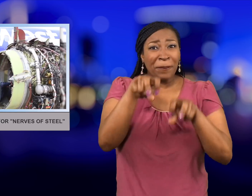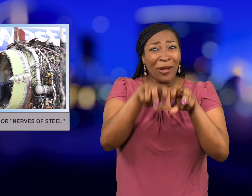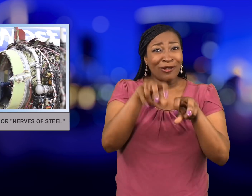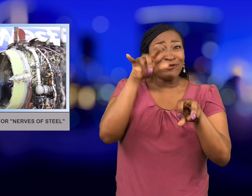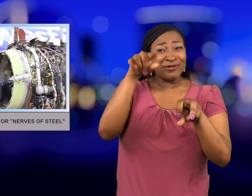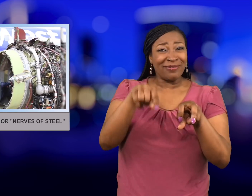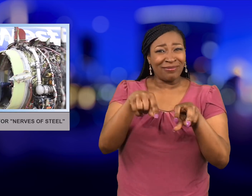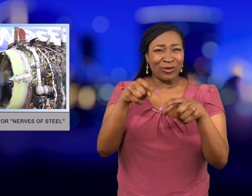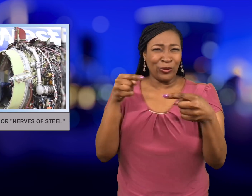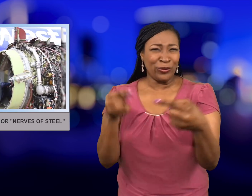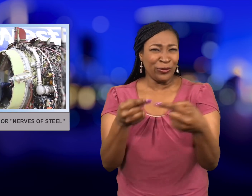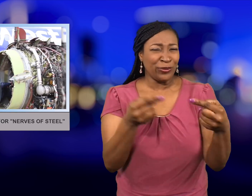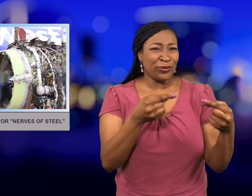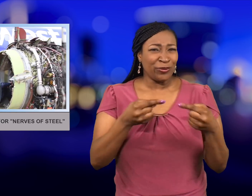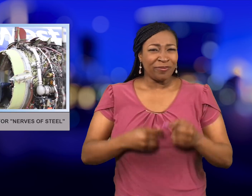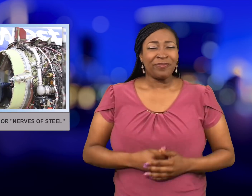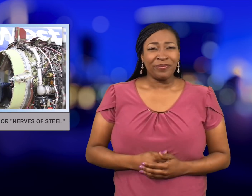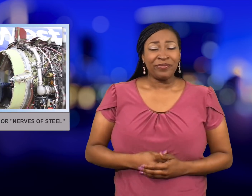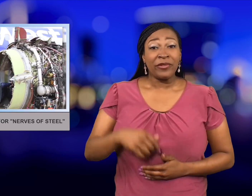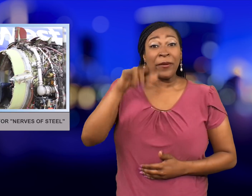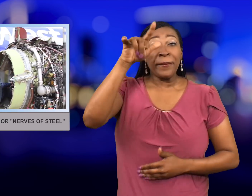pulled out of the aircraft.